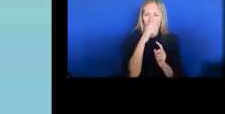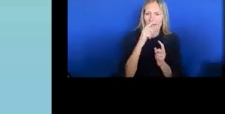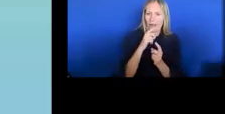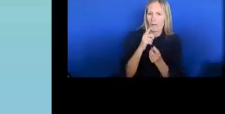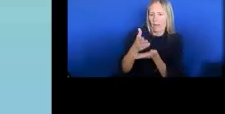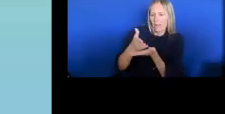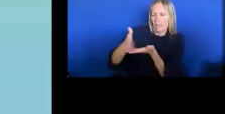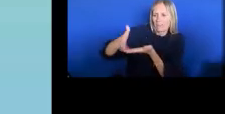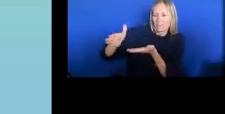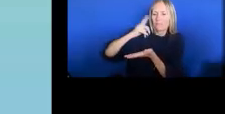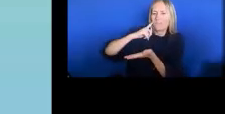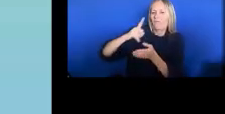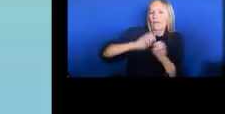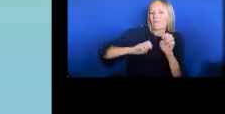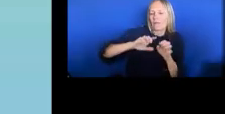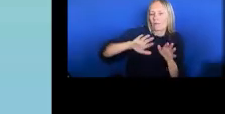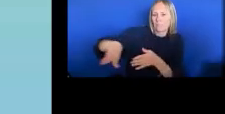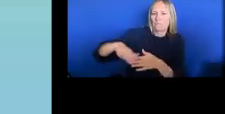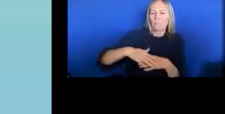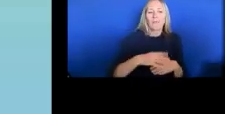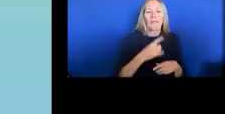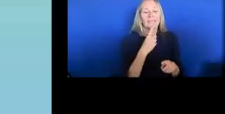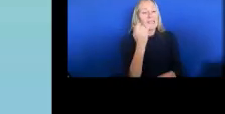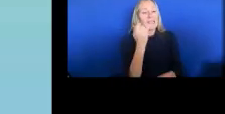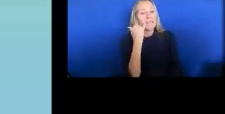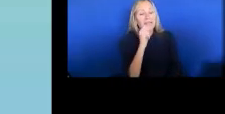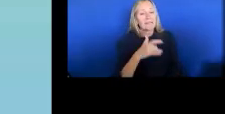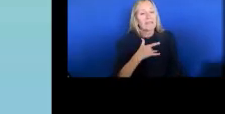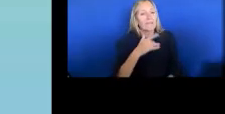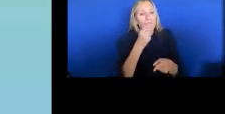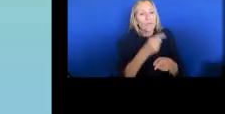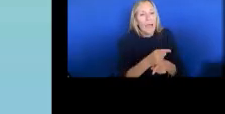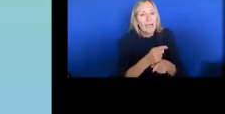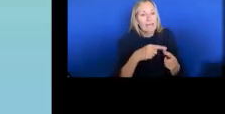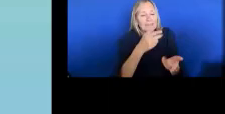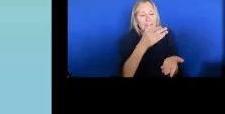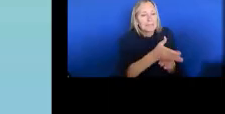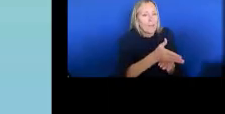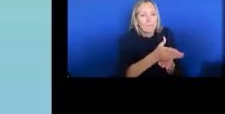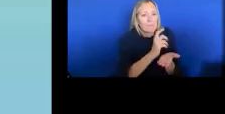doesn't feel right, don't do it, and parents feel in it; they